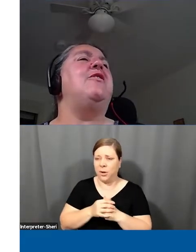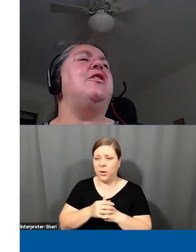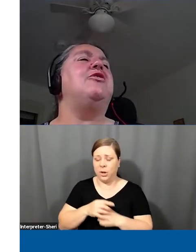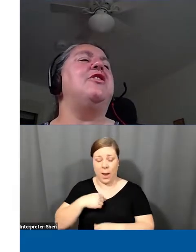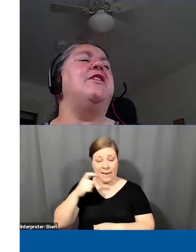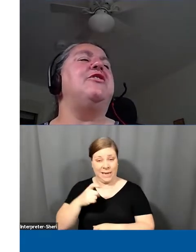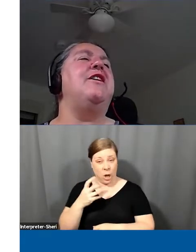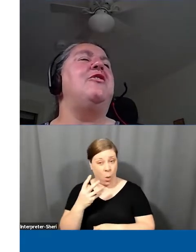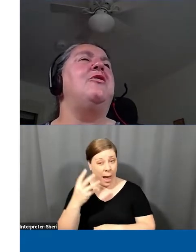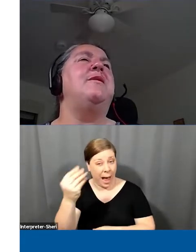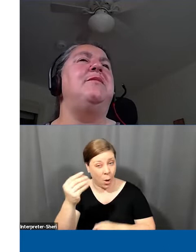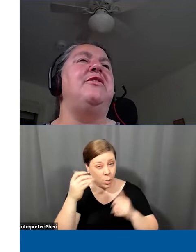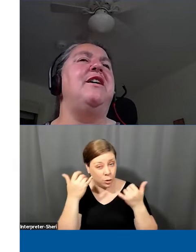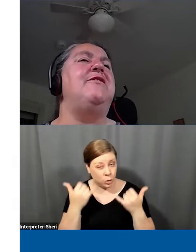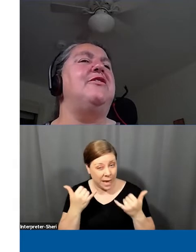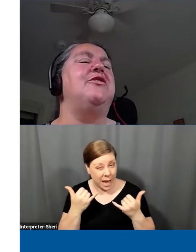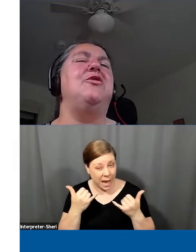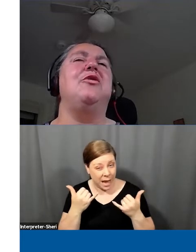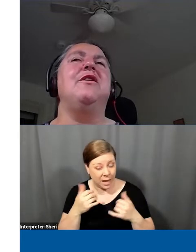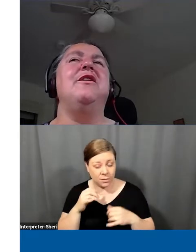or should I stay home and be safe and secure?